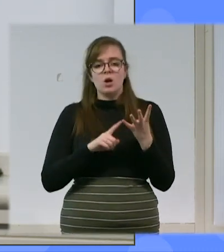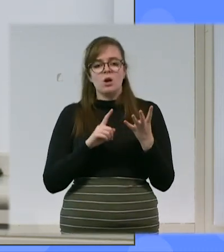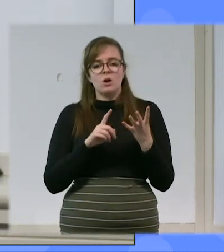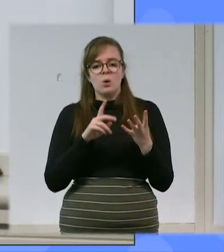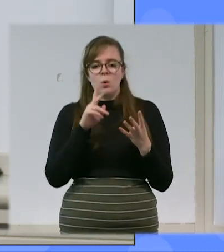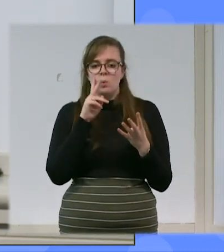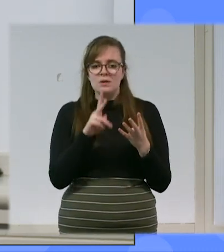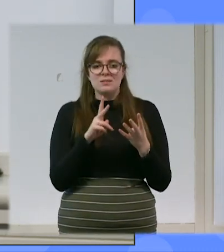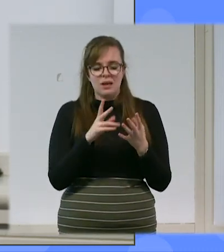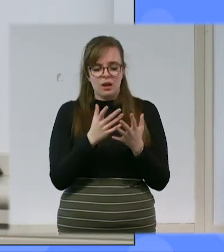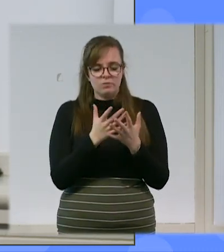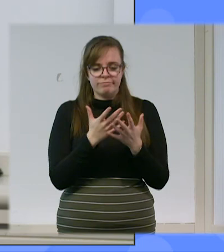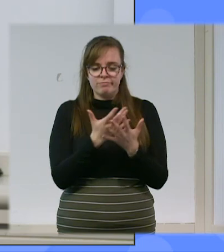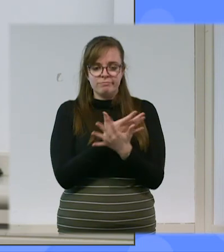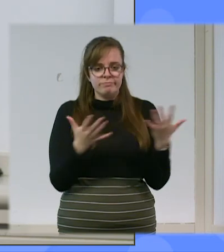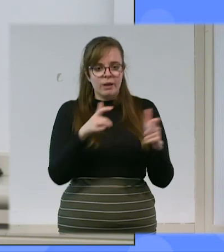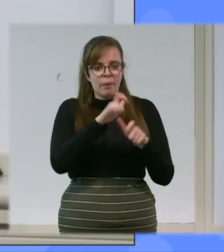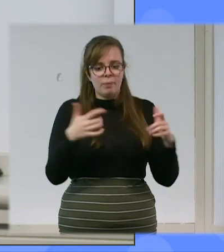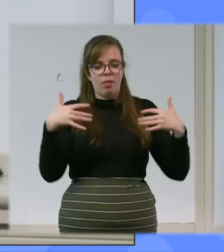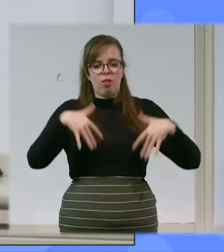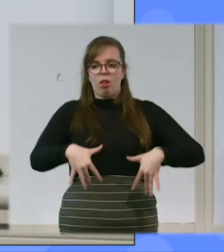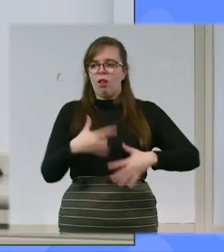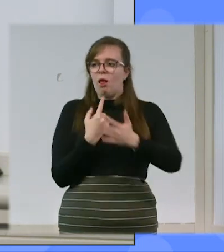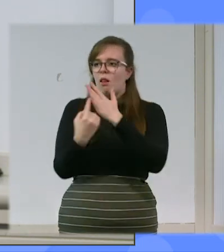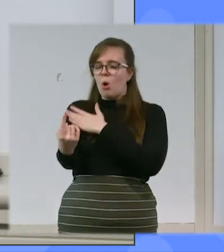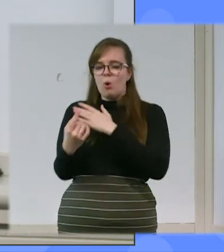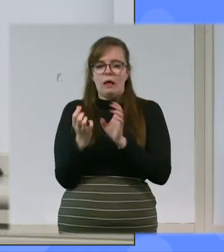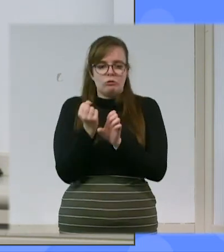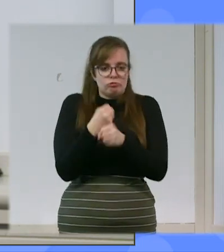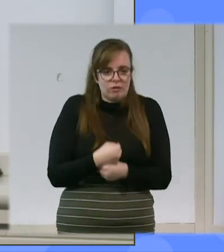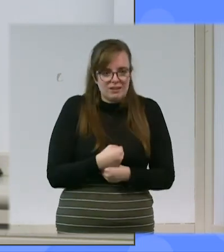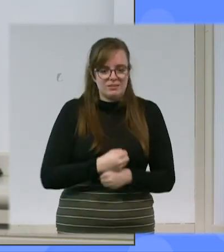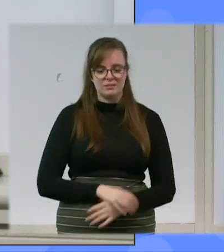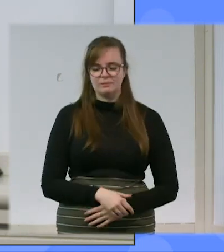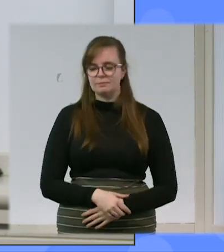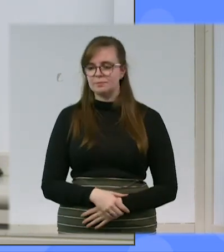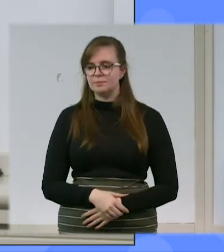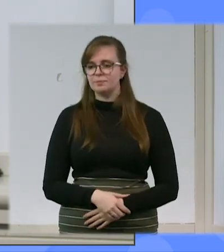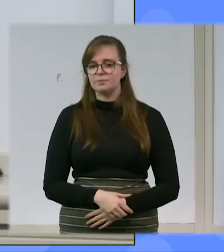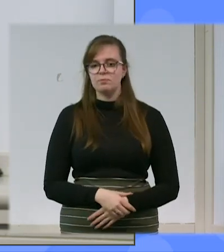levels of loneliness alienation and stress so our growth is unsafe